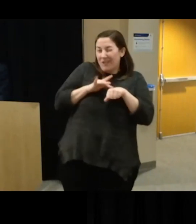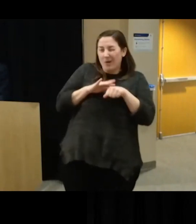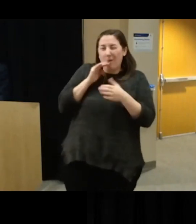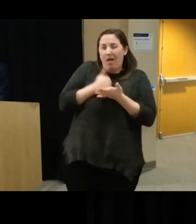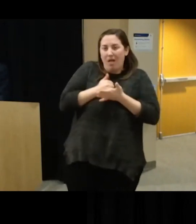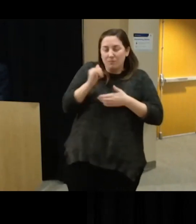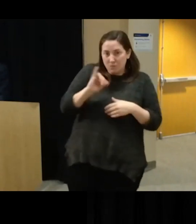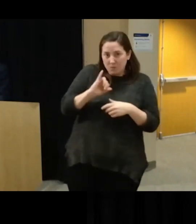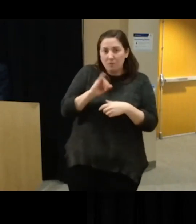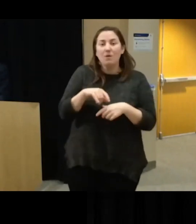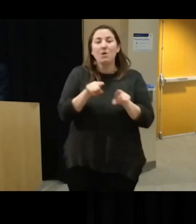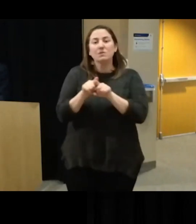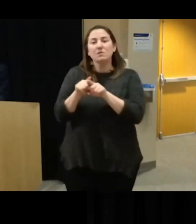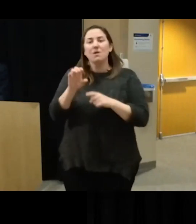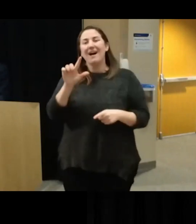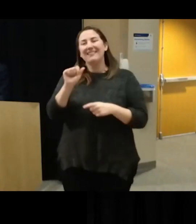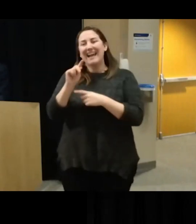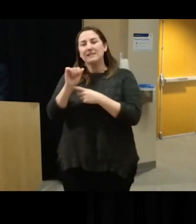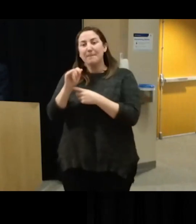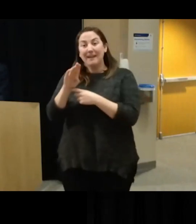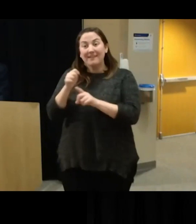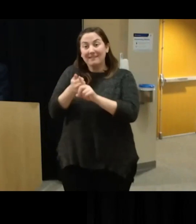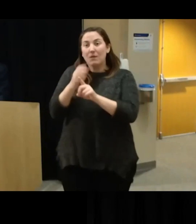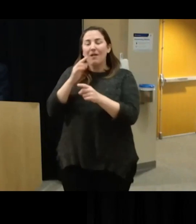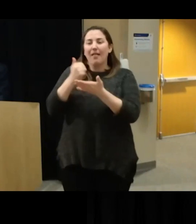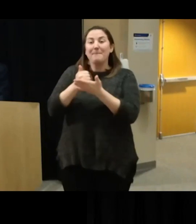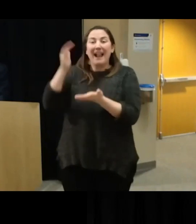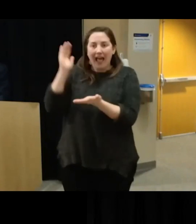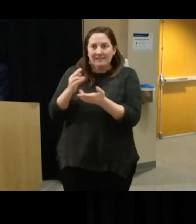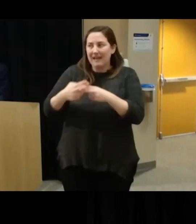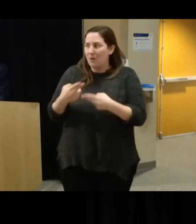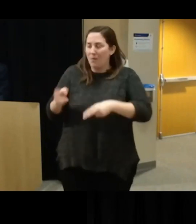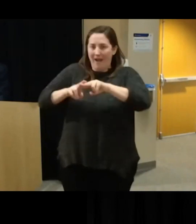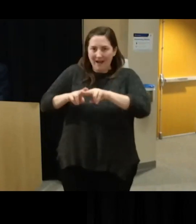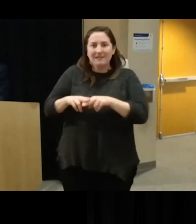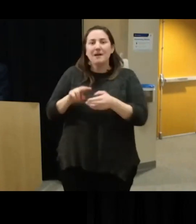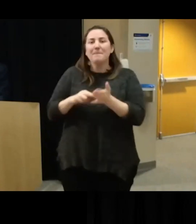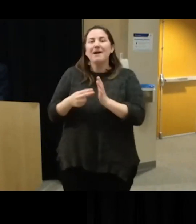with olens have been some it often it reduces. Gain, it doesn't reverse it. And now with